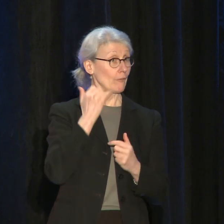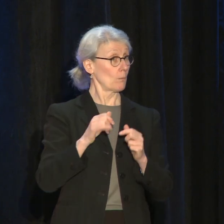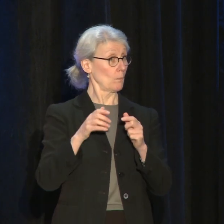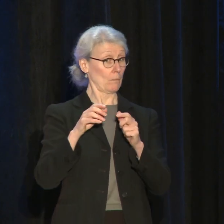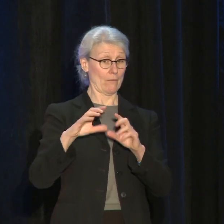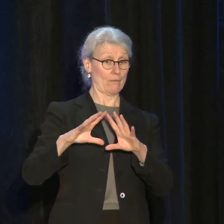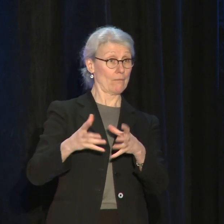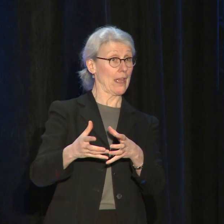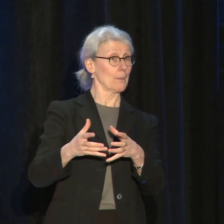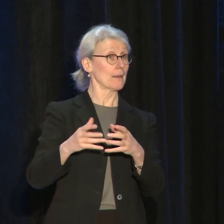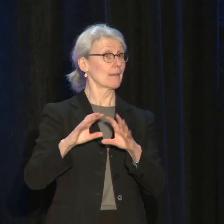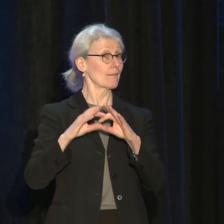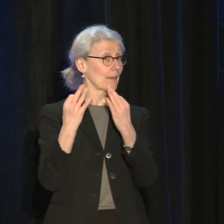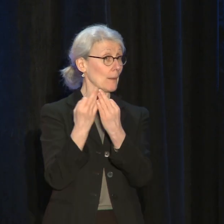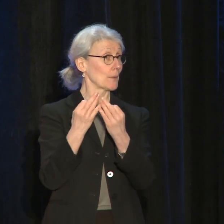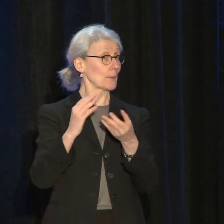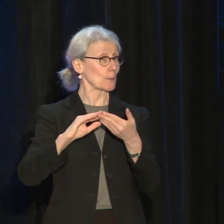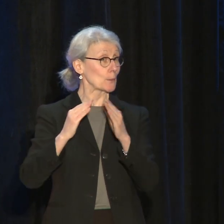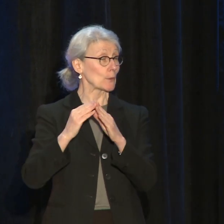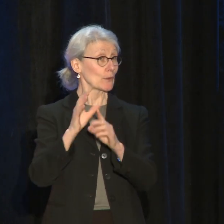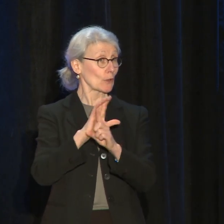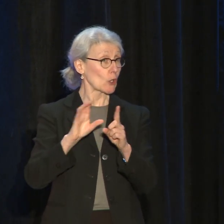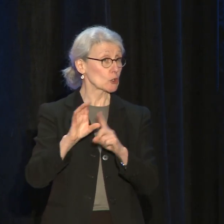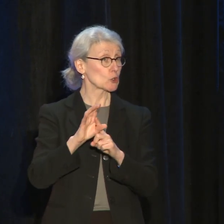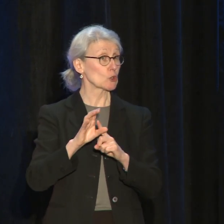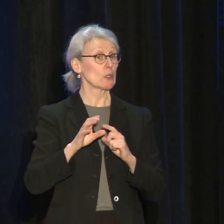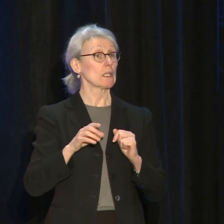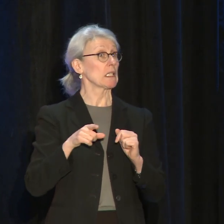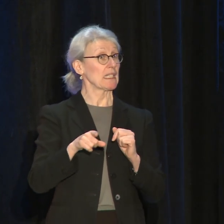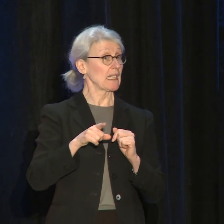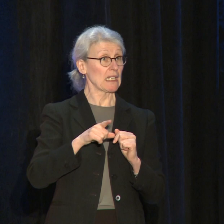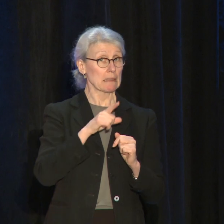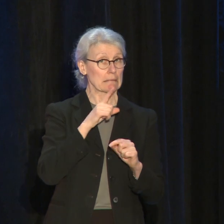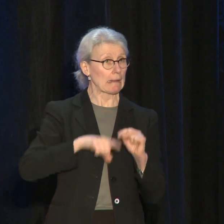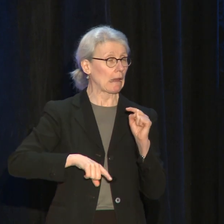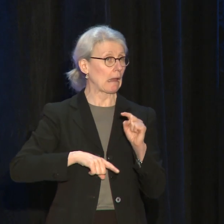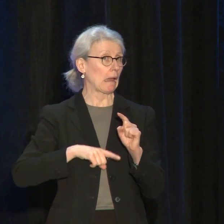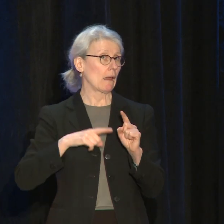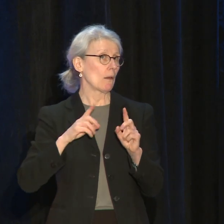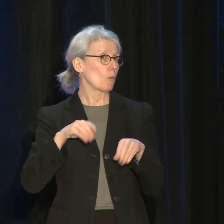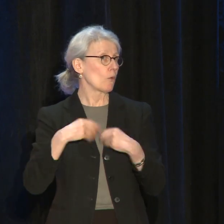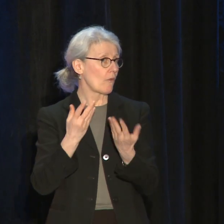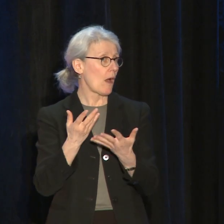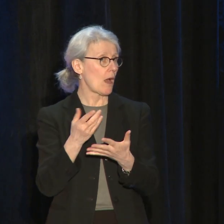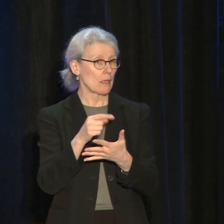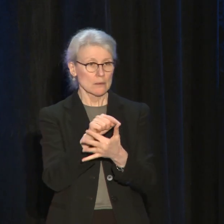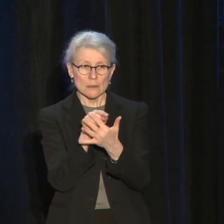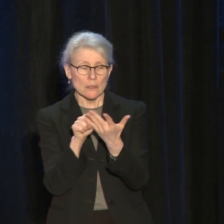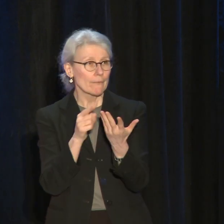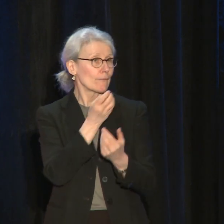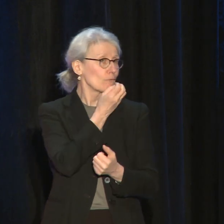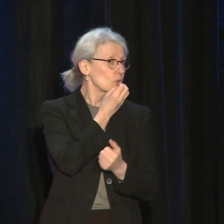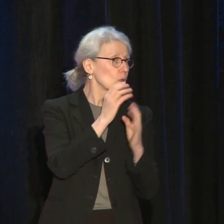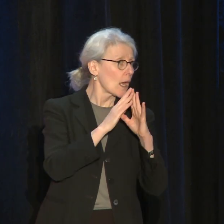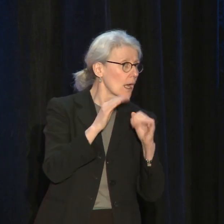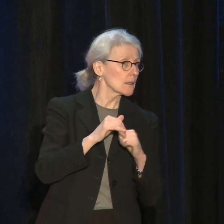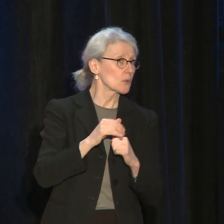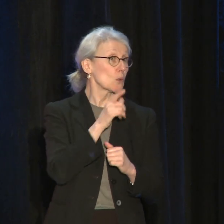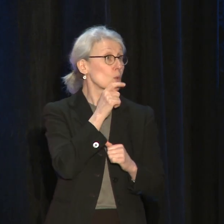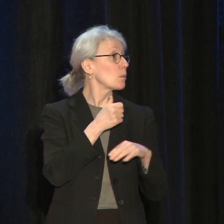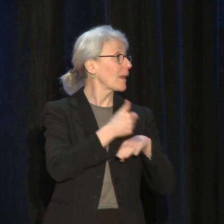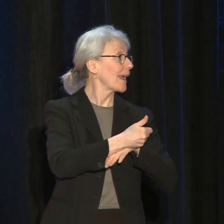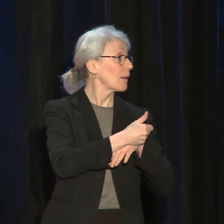human needs, are the fault of those communities where the needs are the deepest. It's their